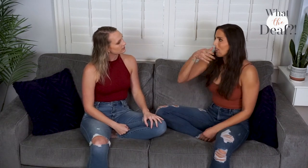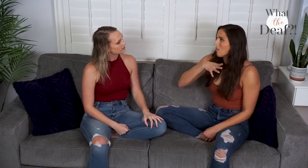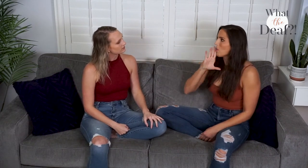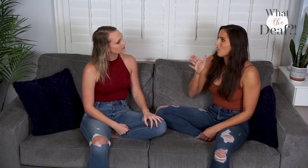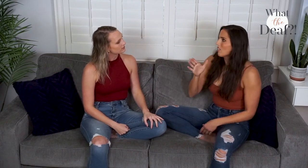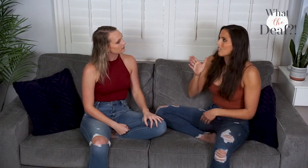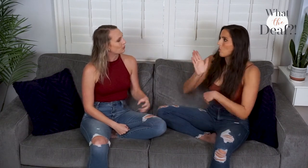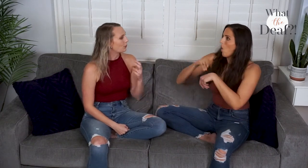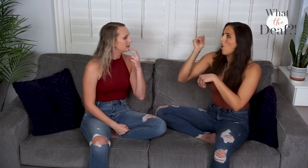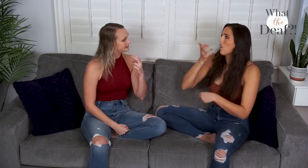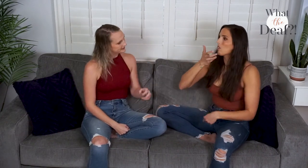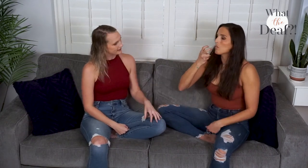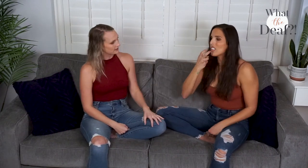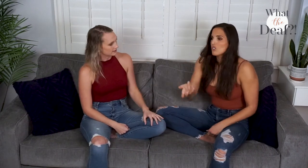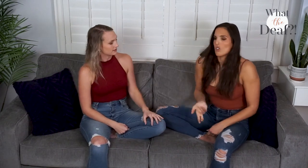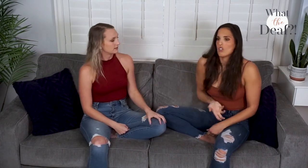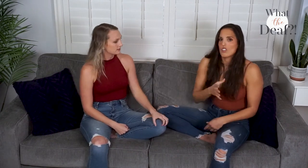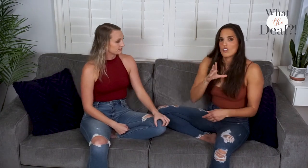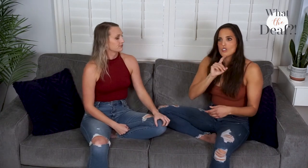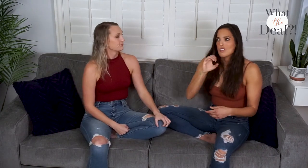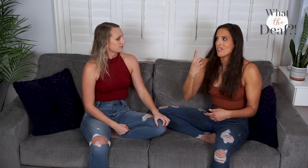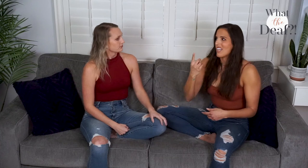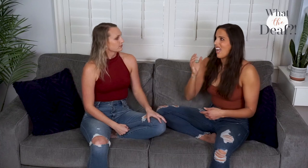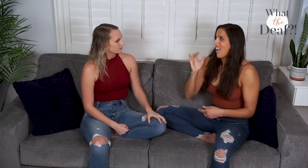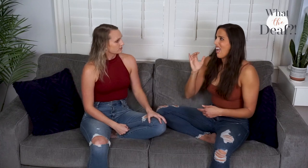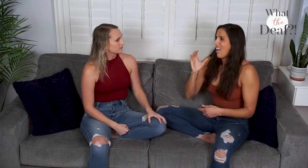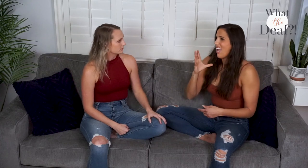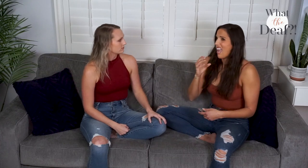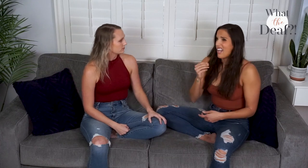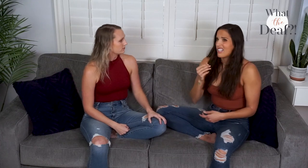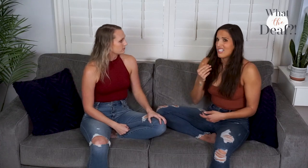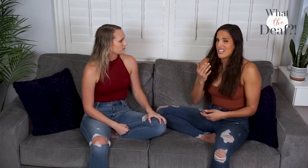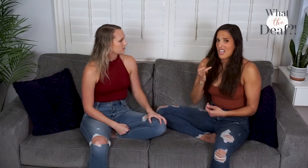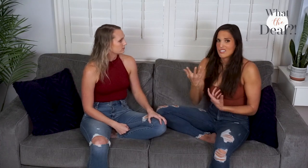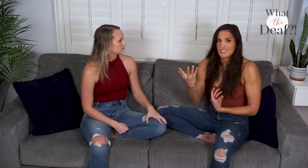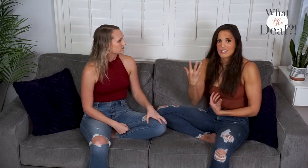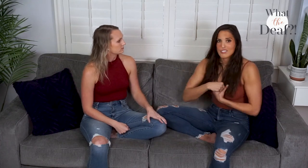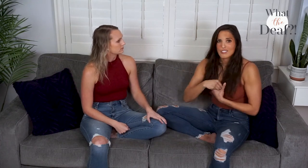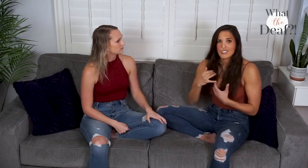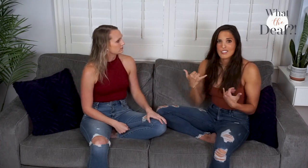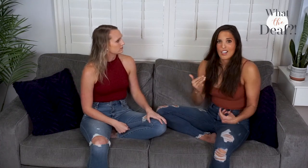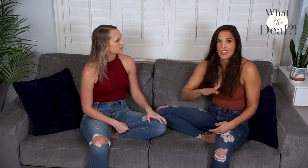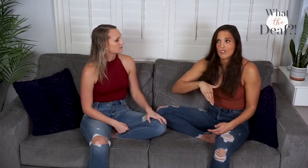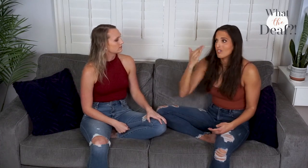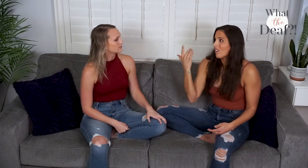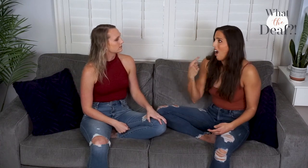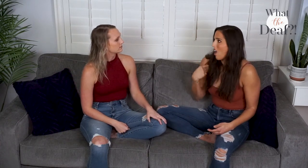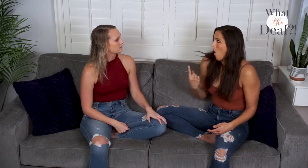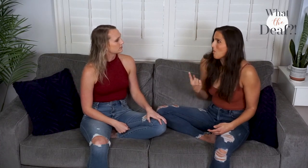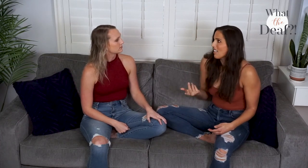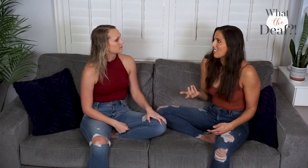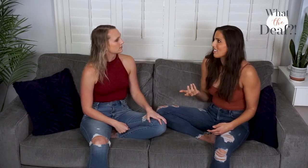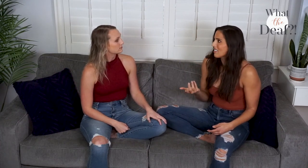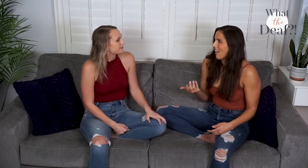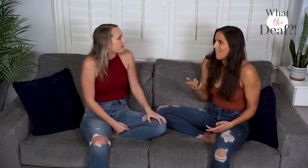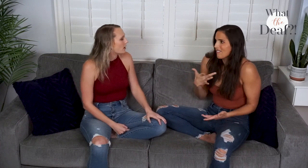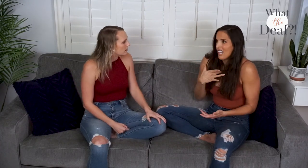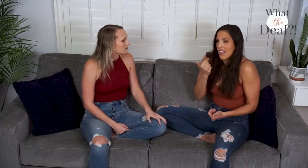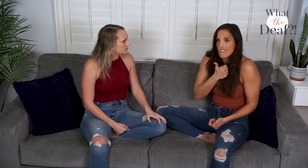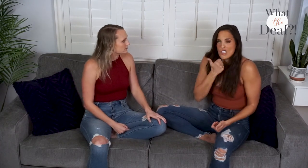Men will catcall or whistle or do something like that. It’s now– it’s been a part of my life growing up. Yeah.